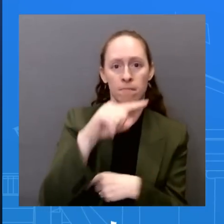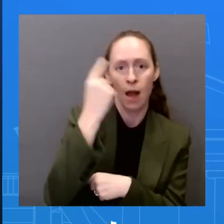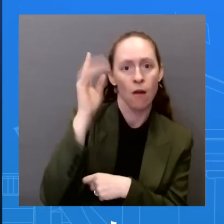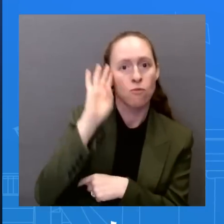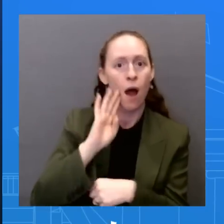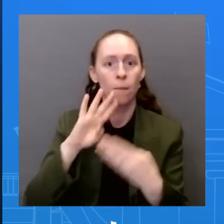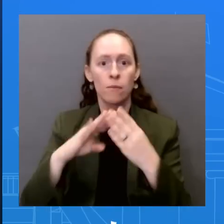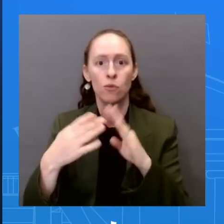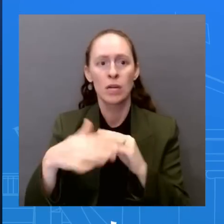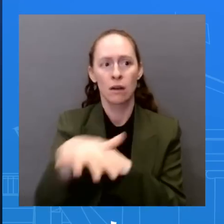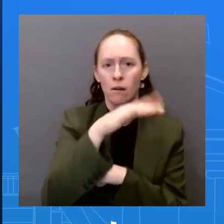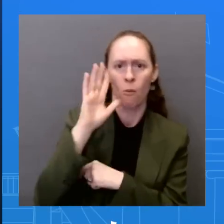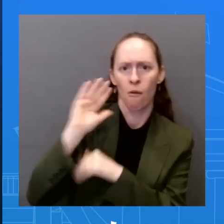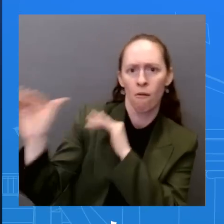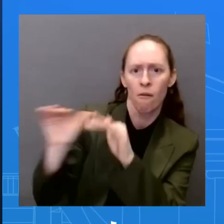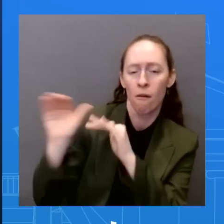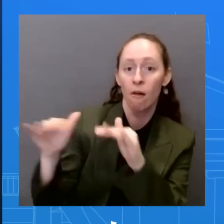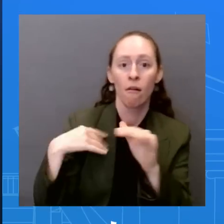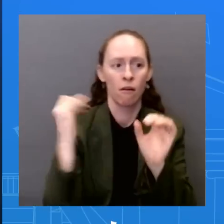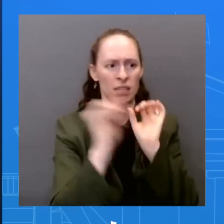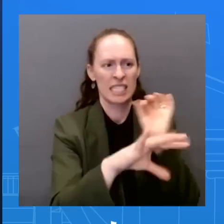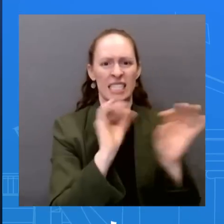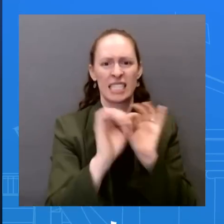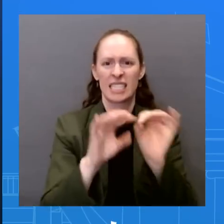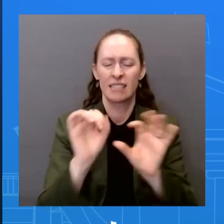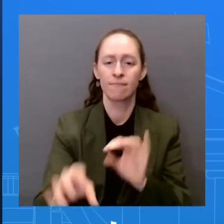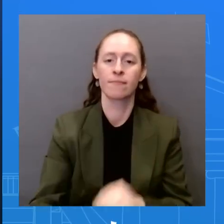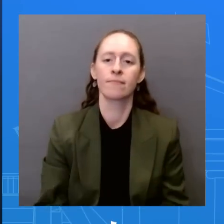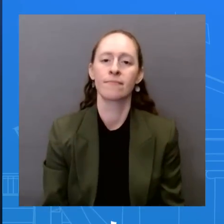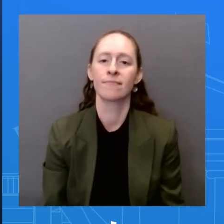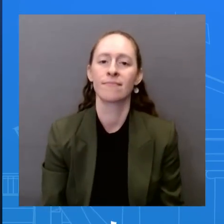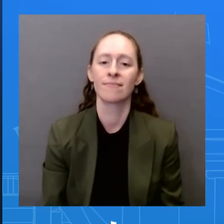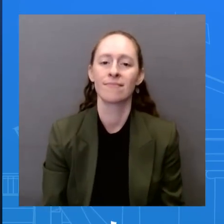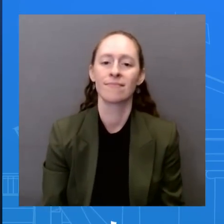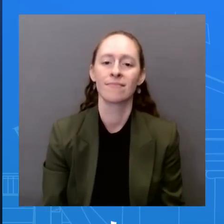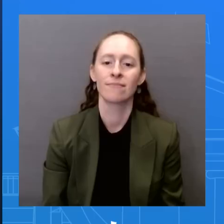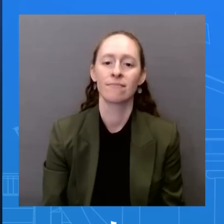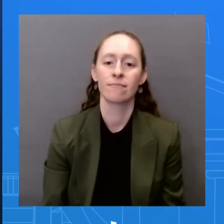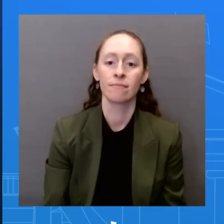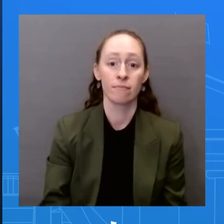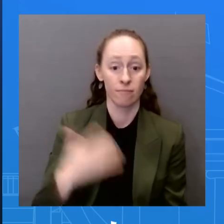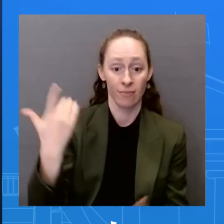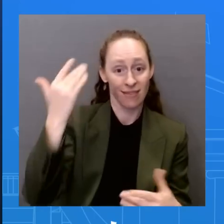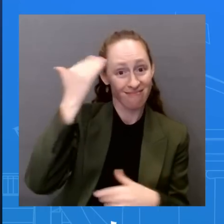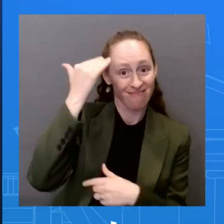first to Idaho, where 820 doses will be made available for the weekend of Boise Pride;